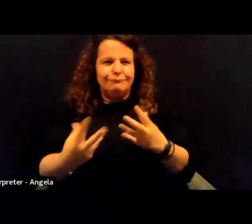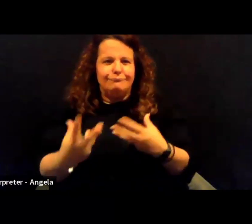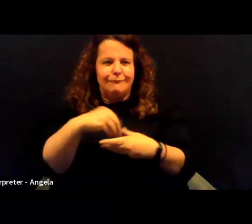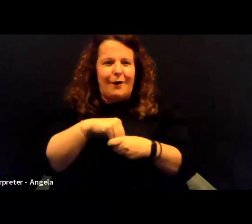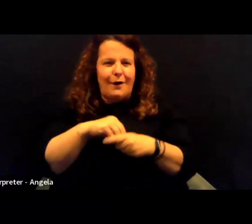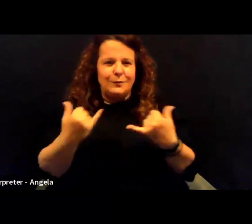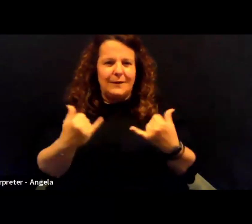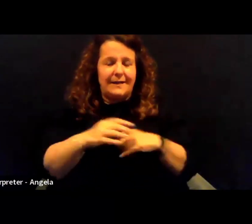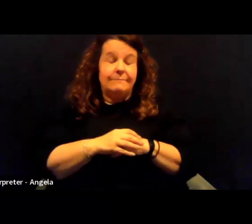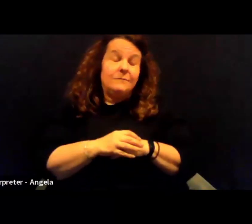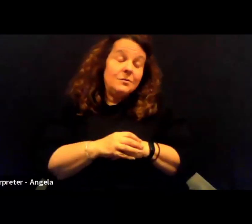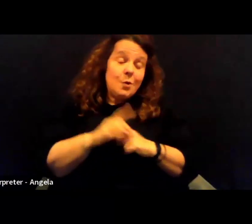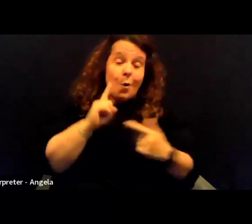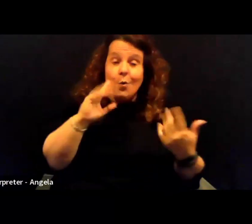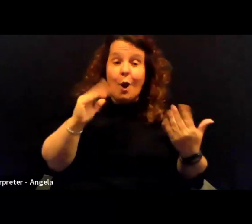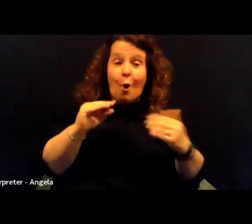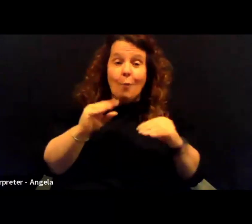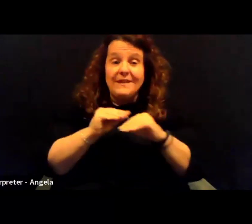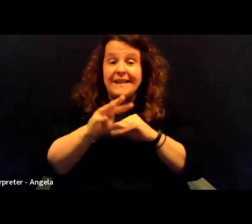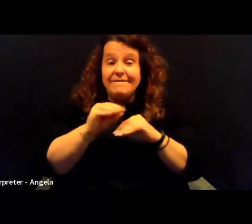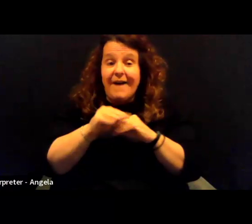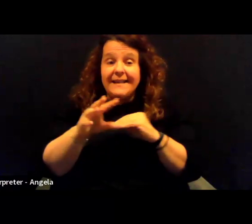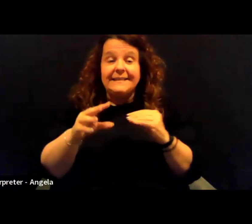and the direction that the panelists and Gus